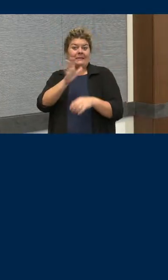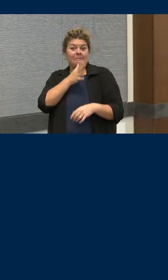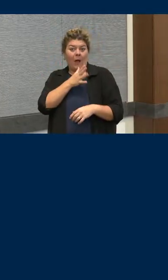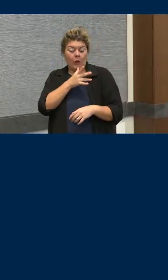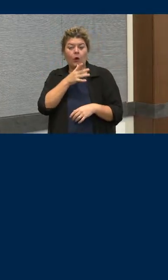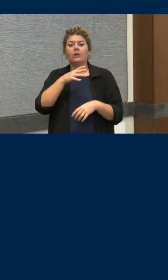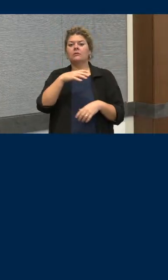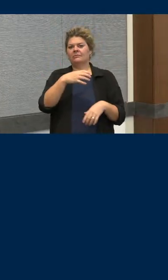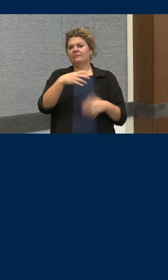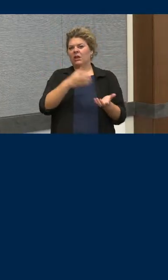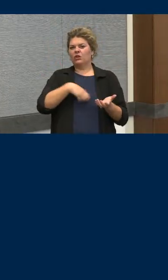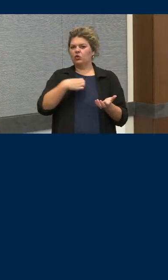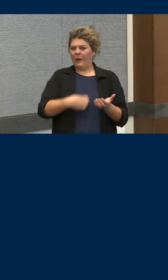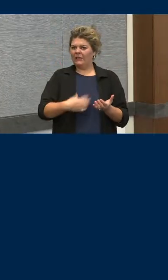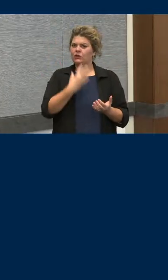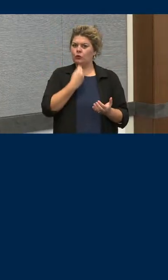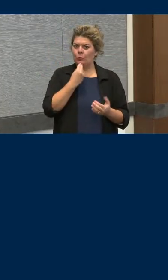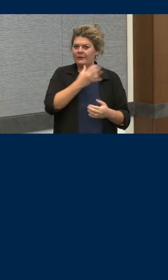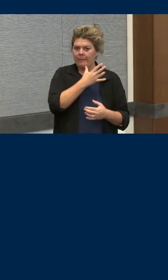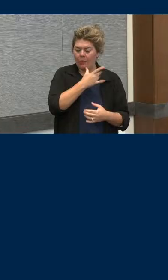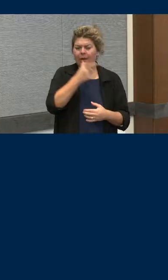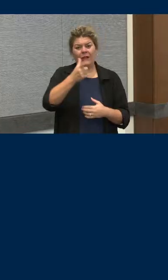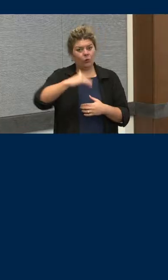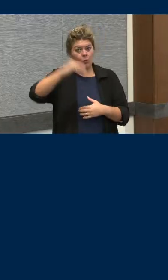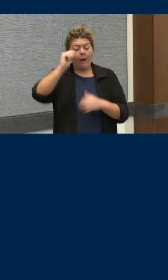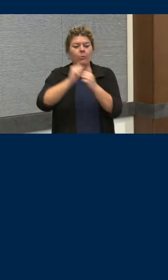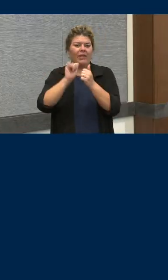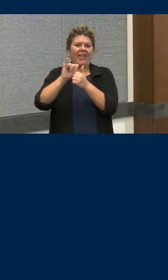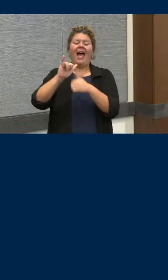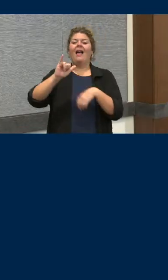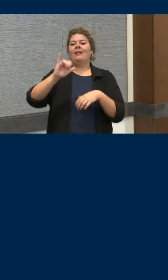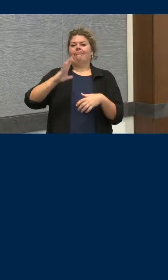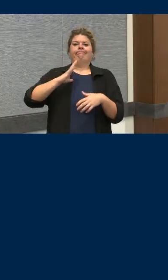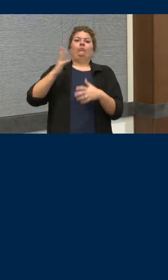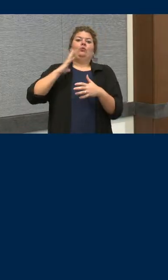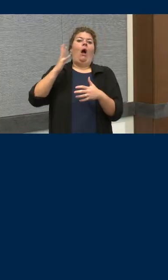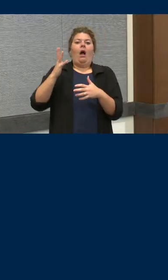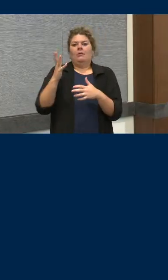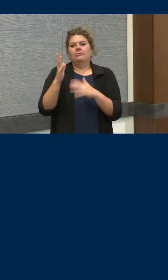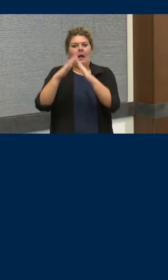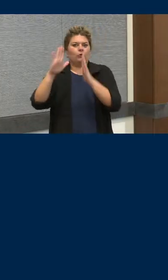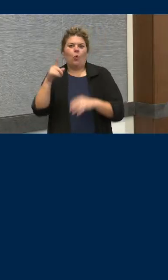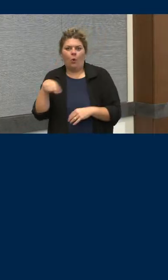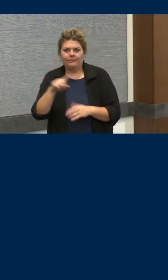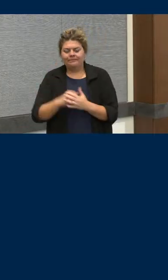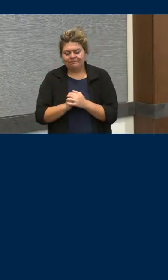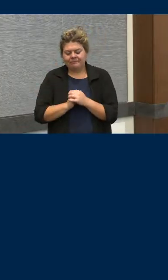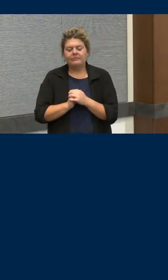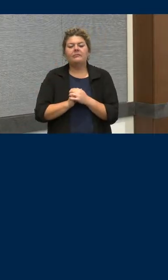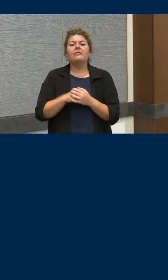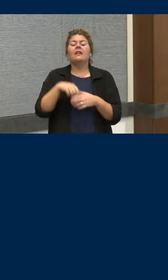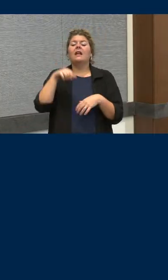precarious bourgeois household.